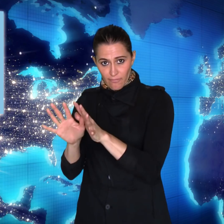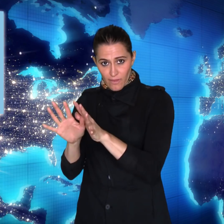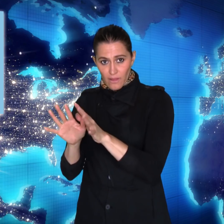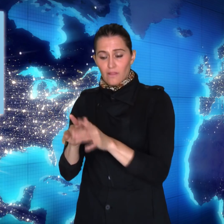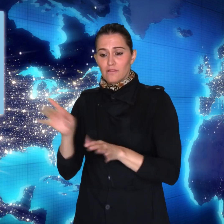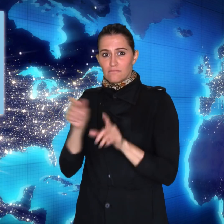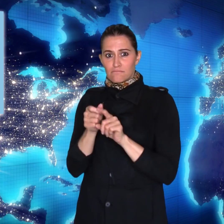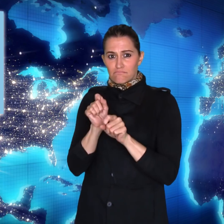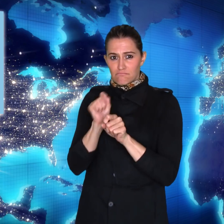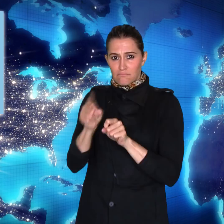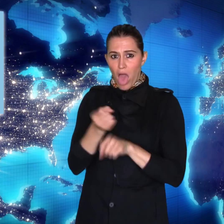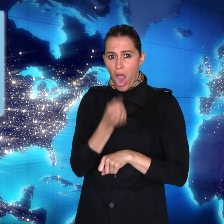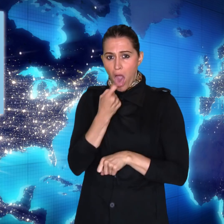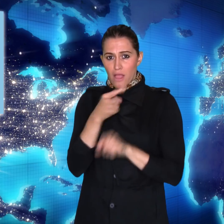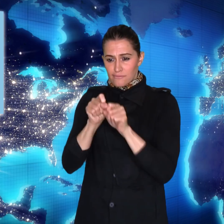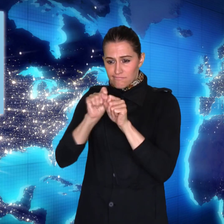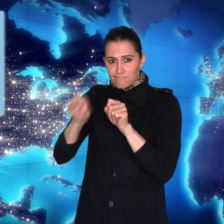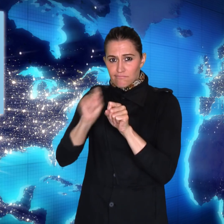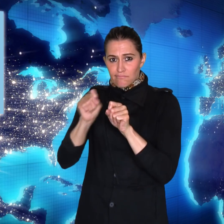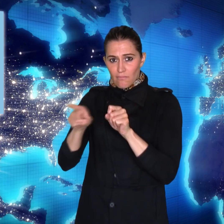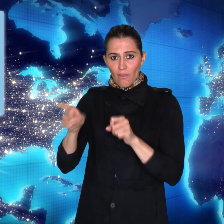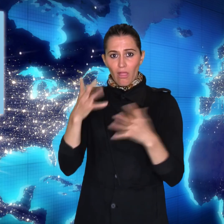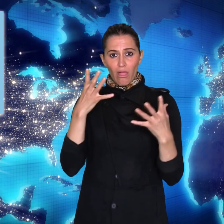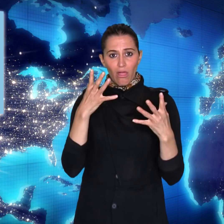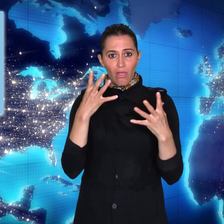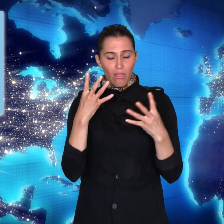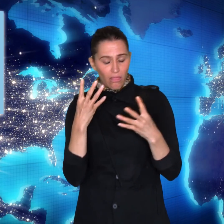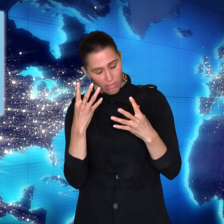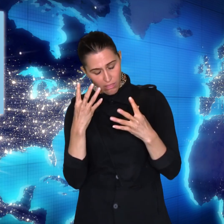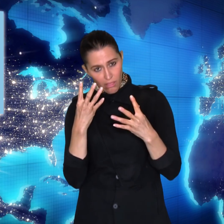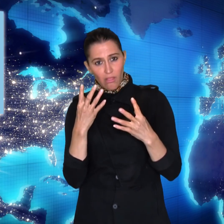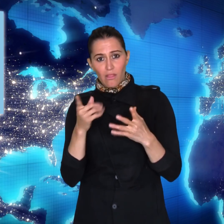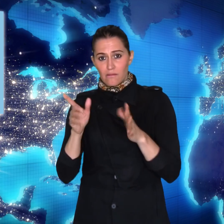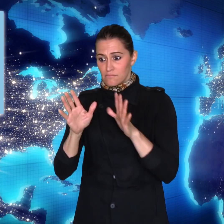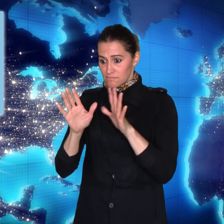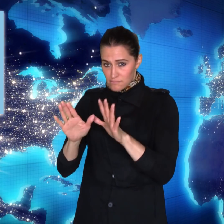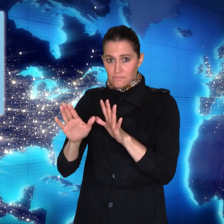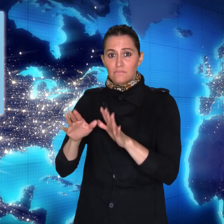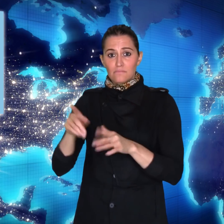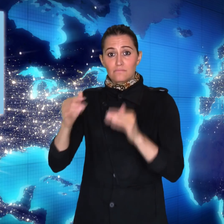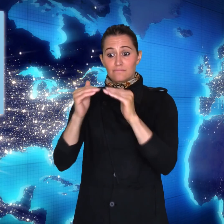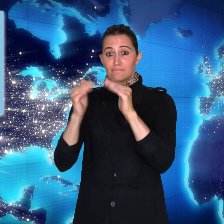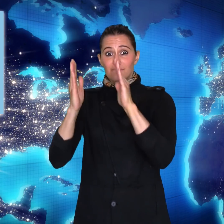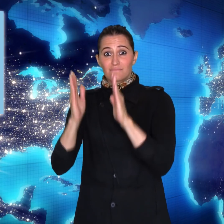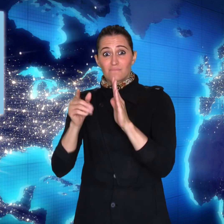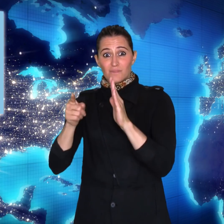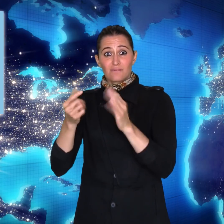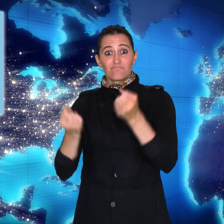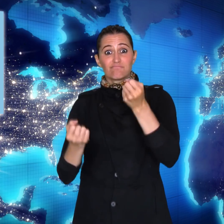it look accidental.